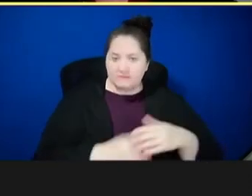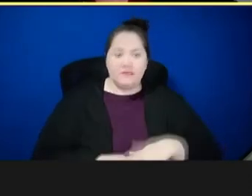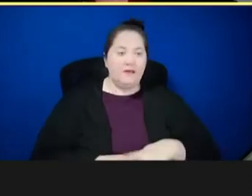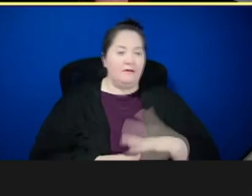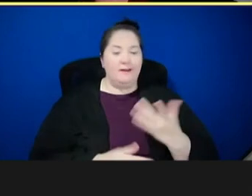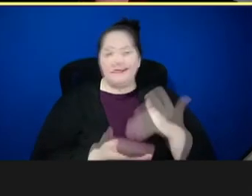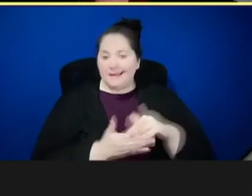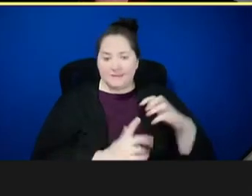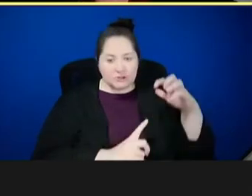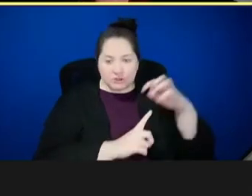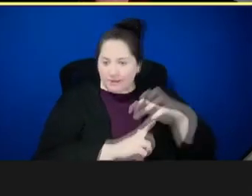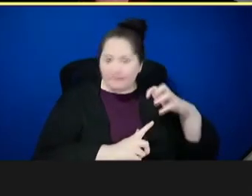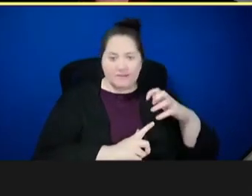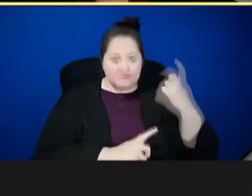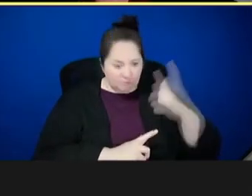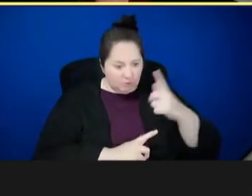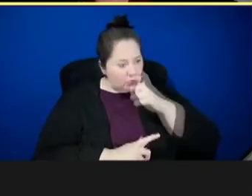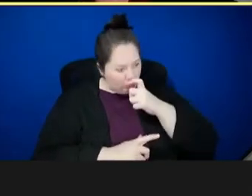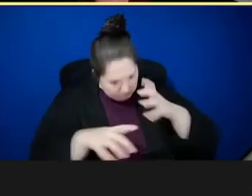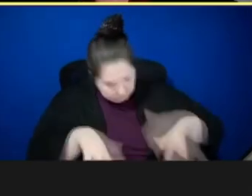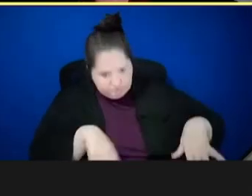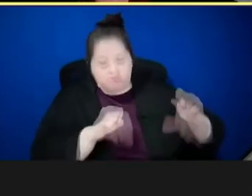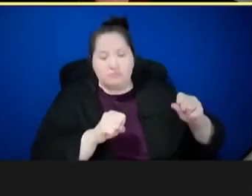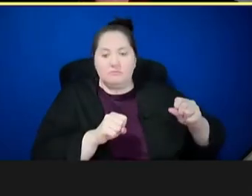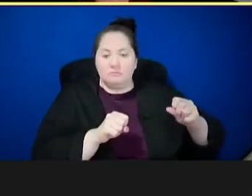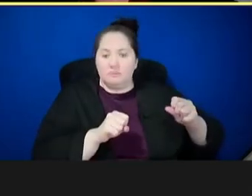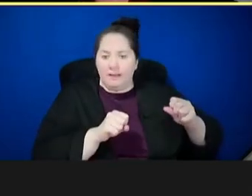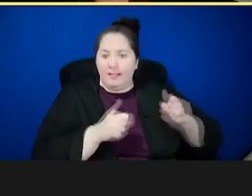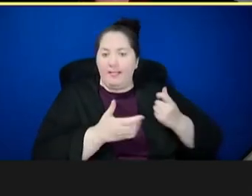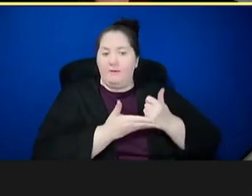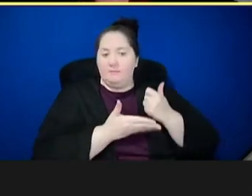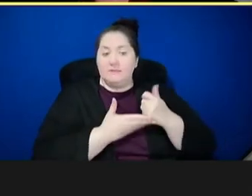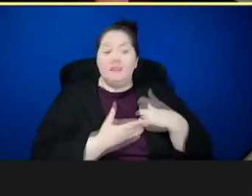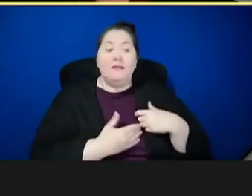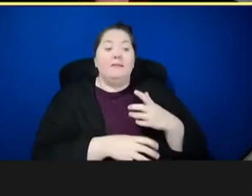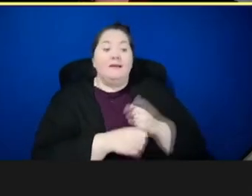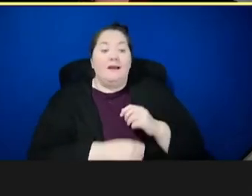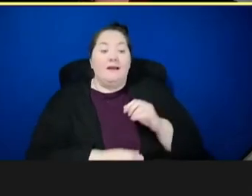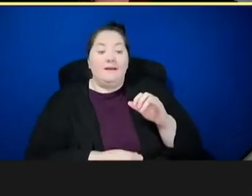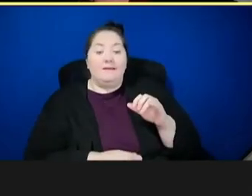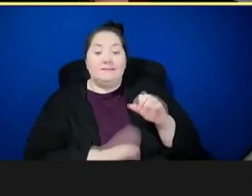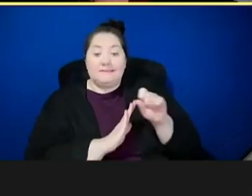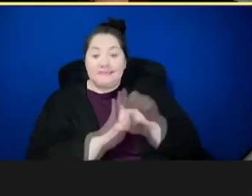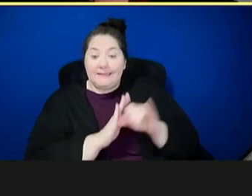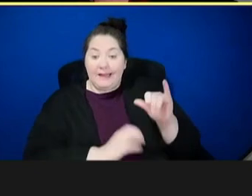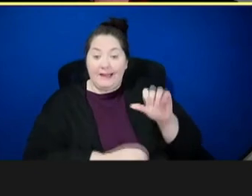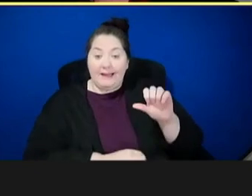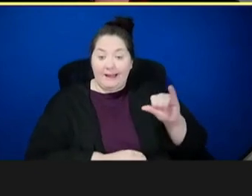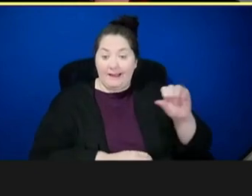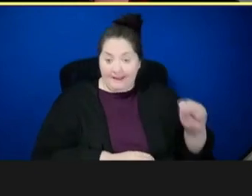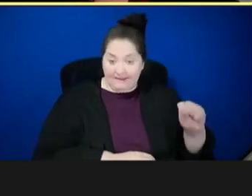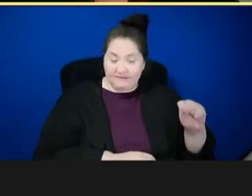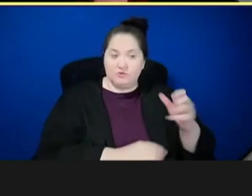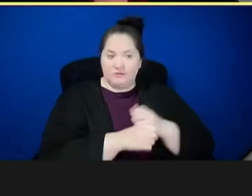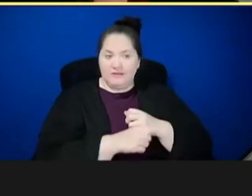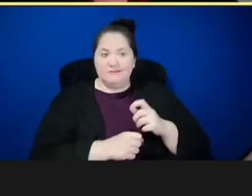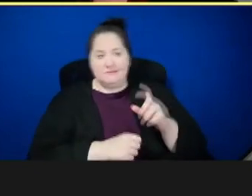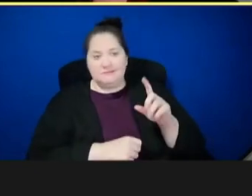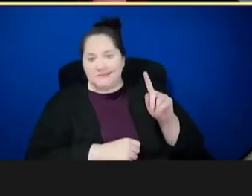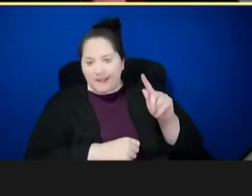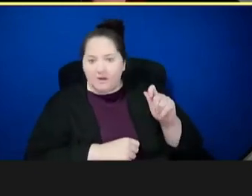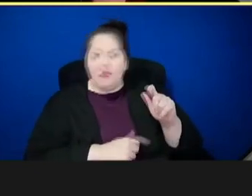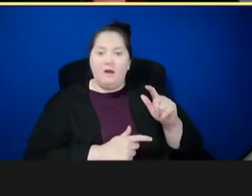difference. And they used the state IIS to get data on resident history. Next slide.